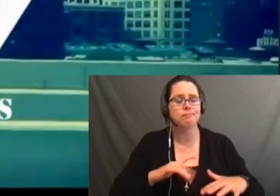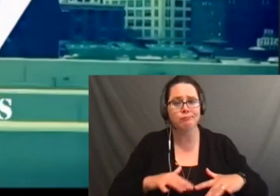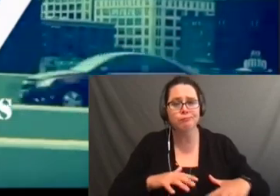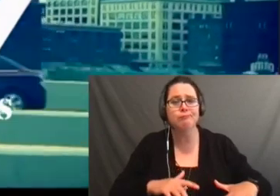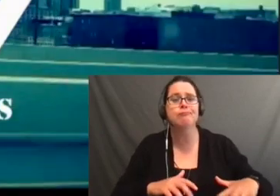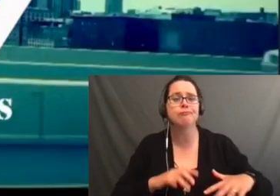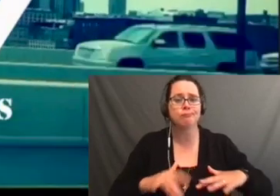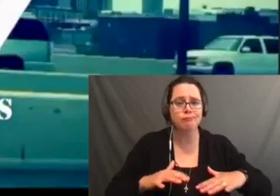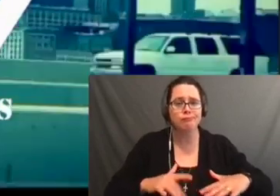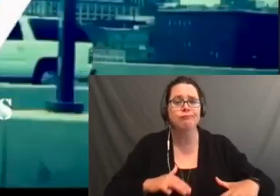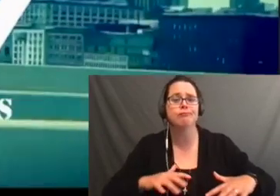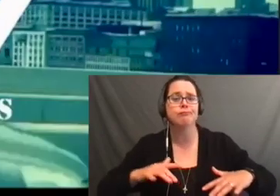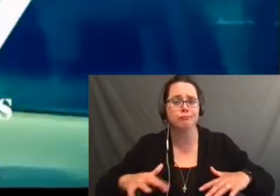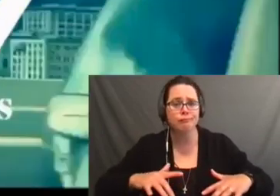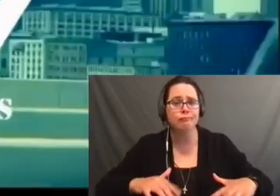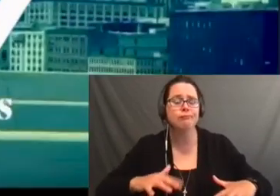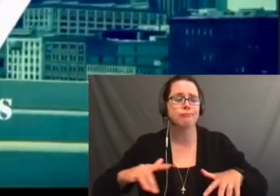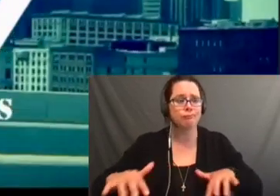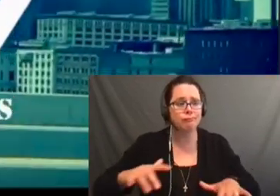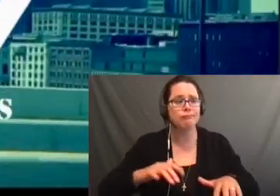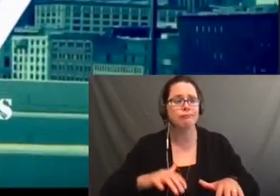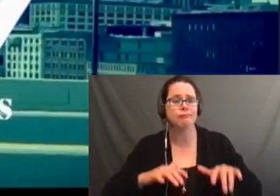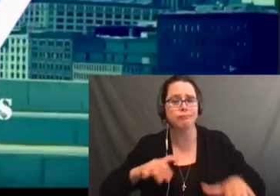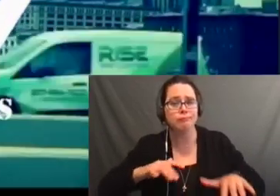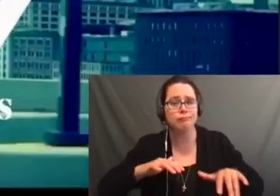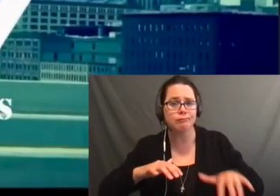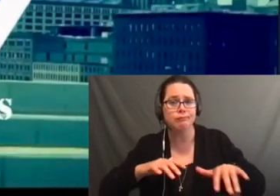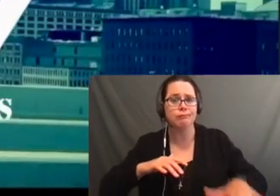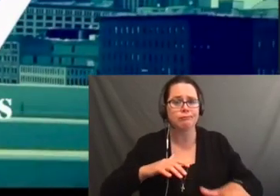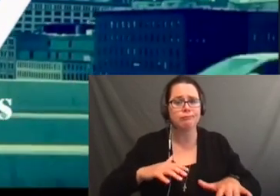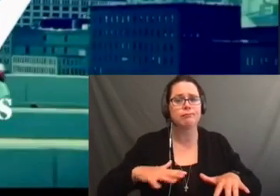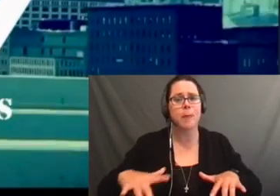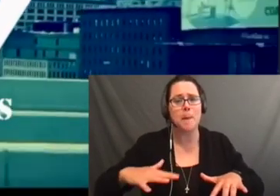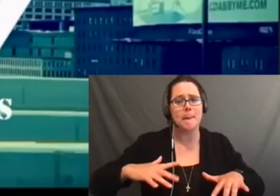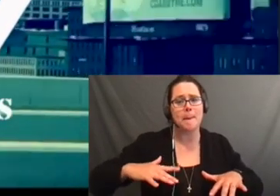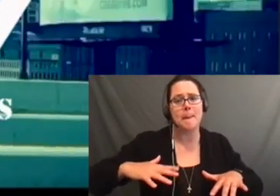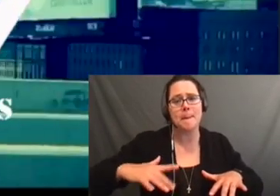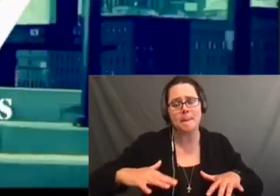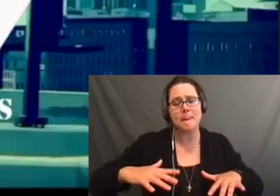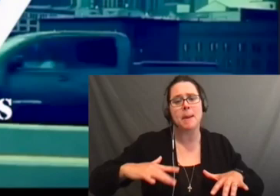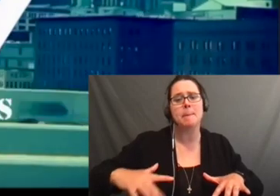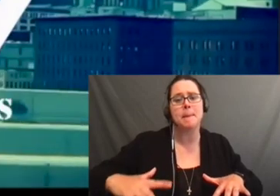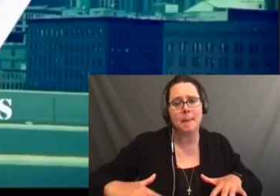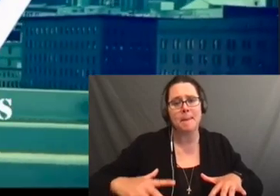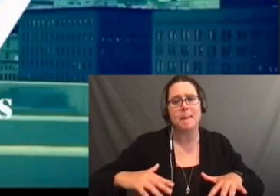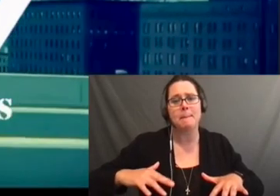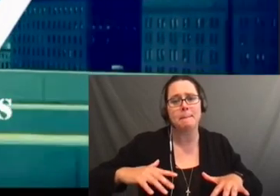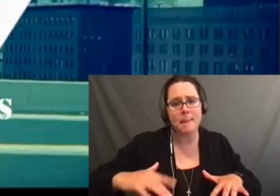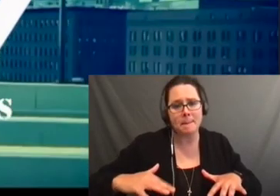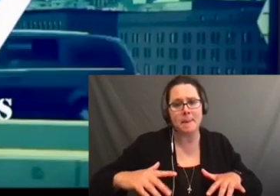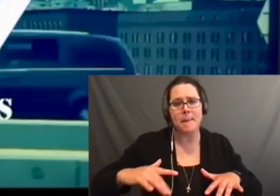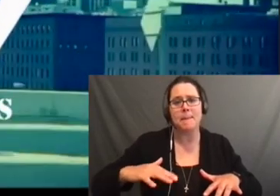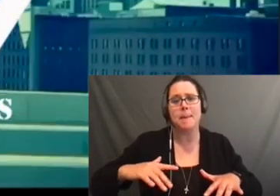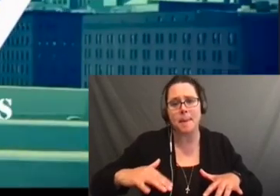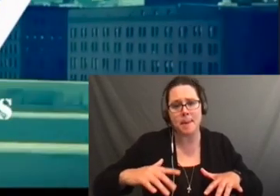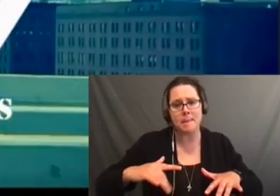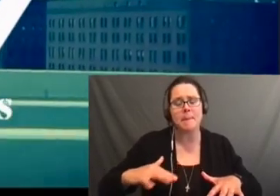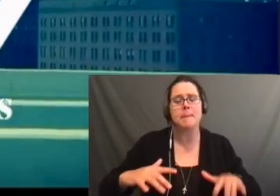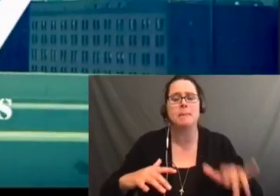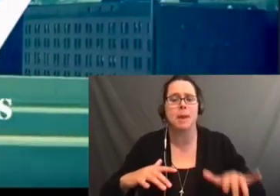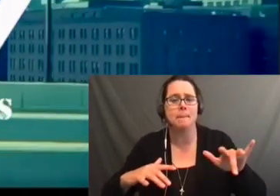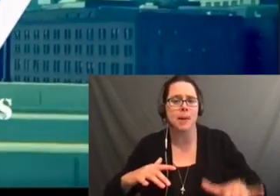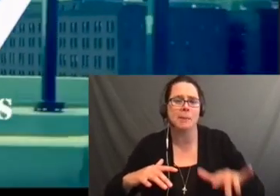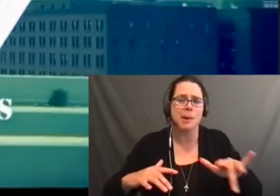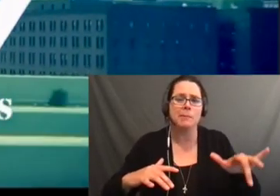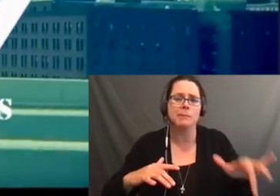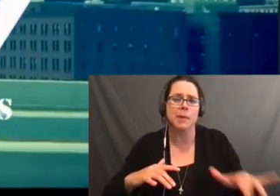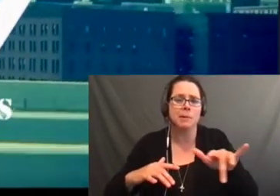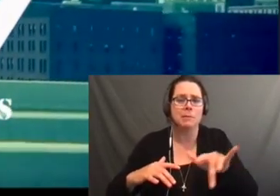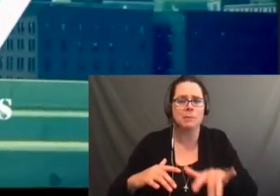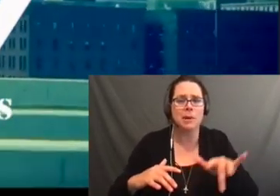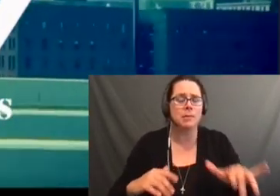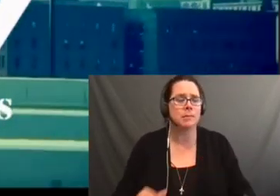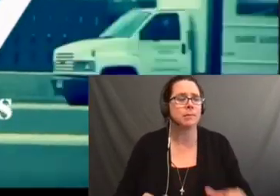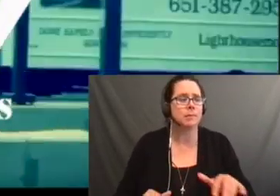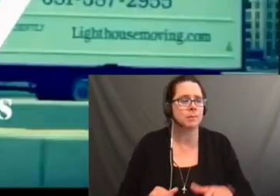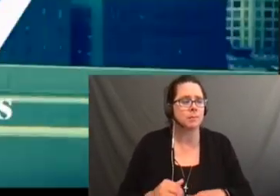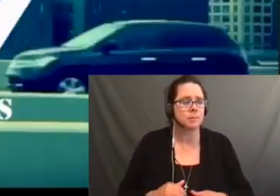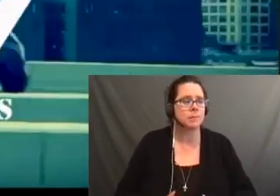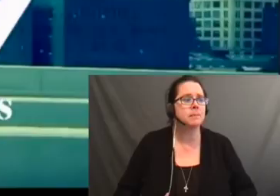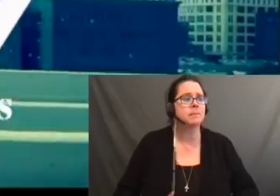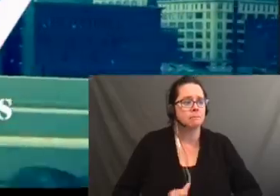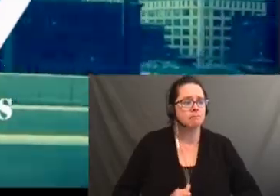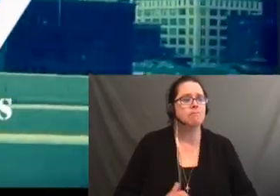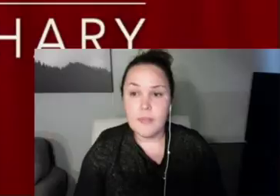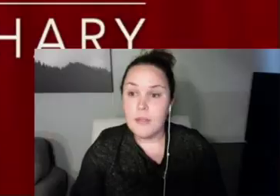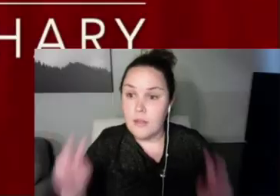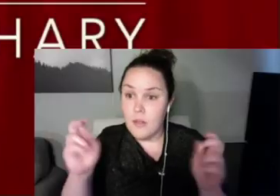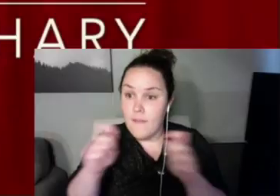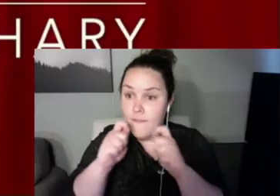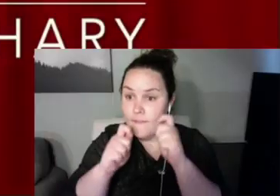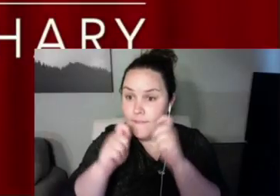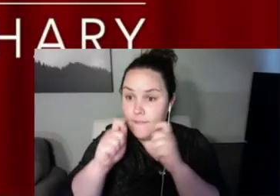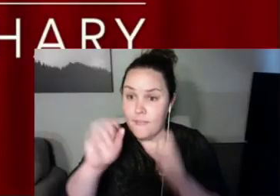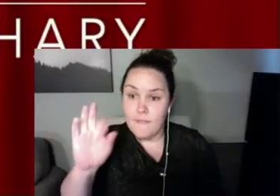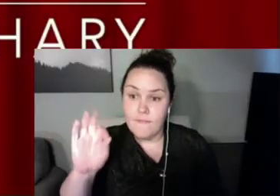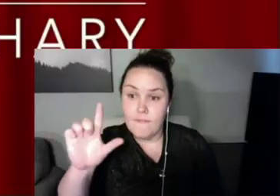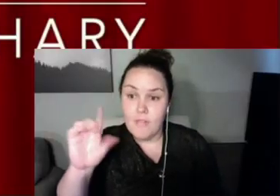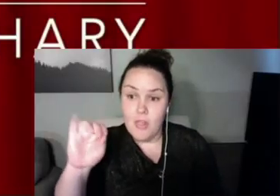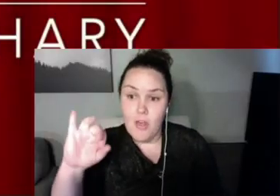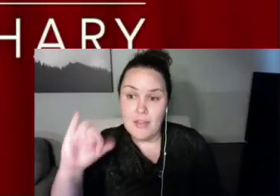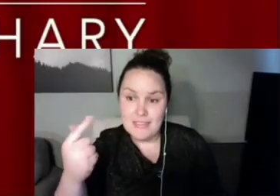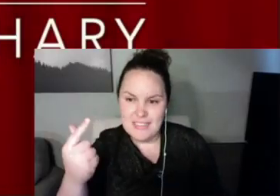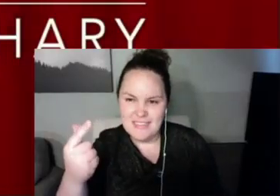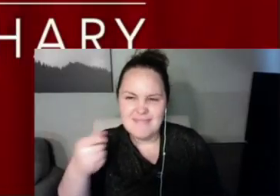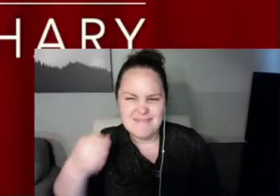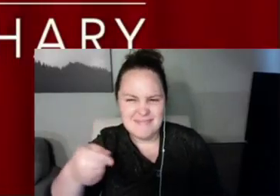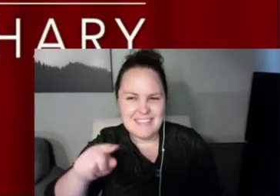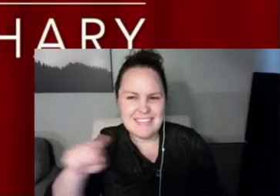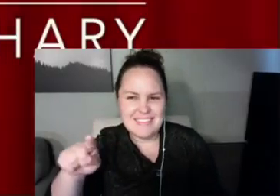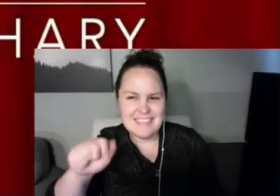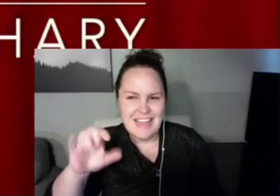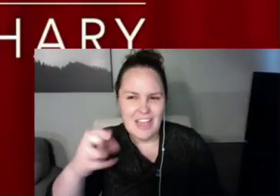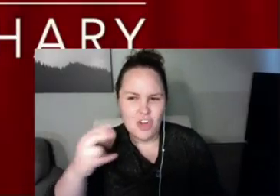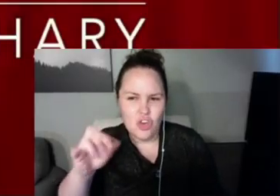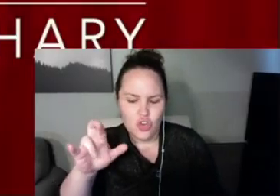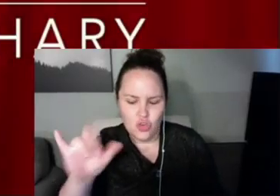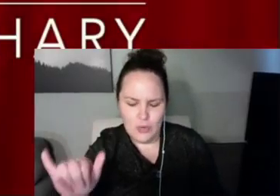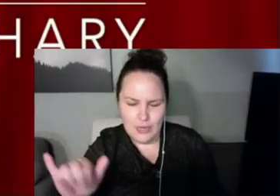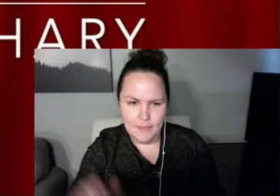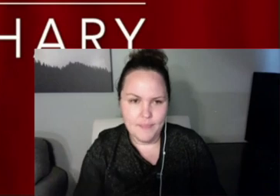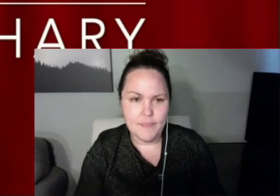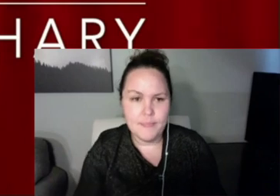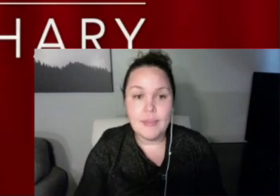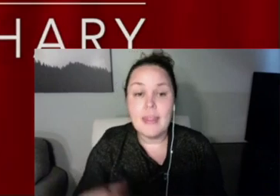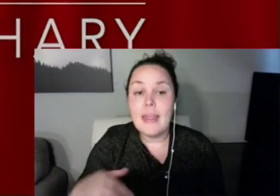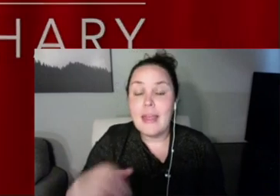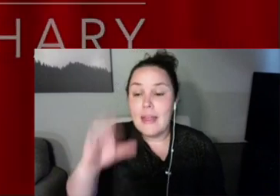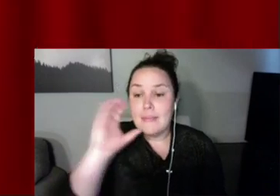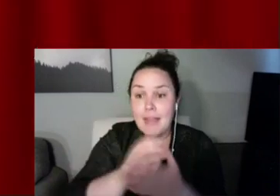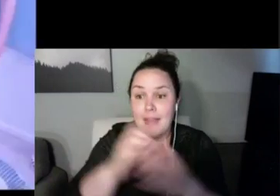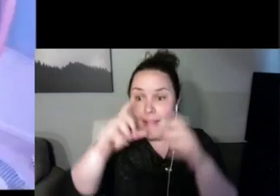If you want to say a few words about the video that you shot, maybe kind of was it easy or